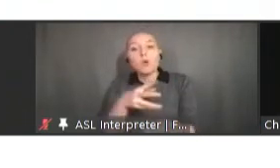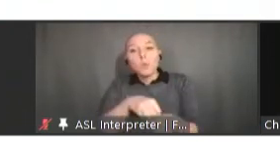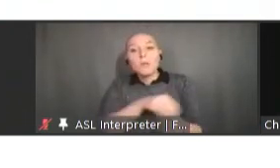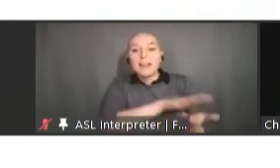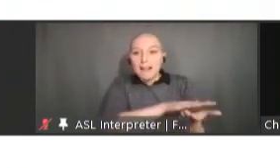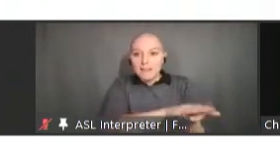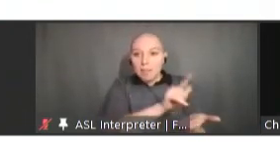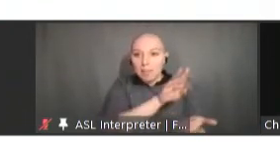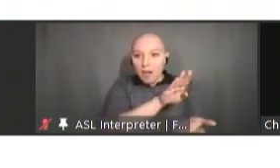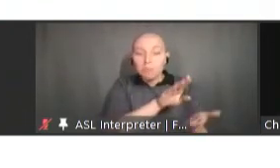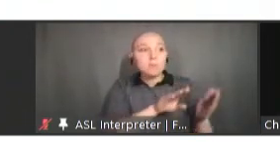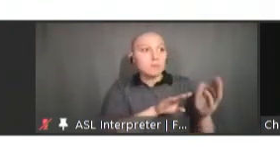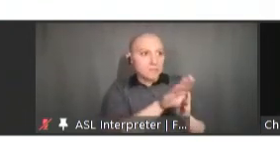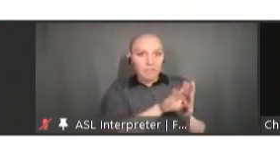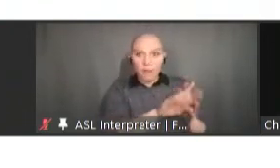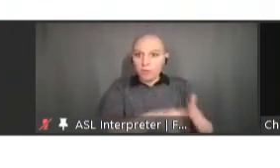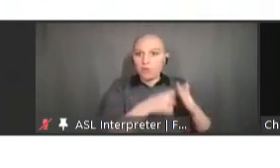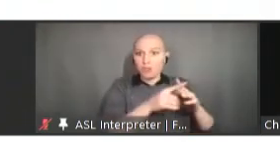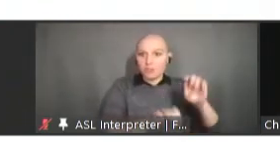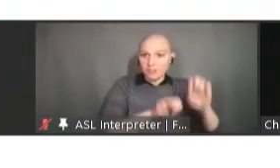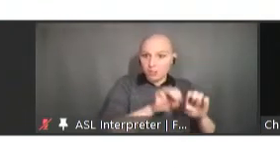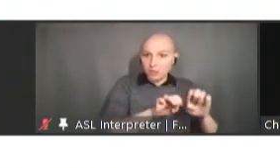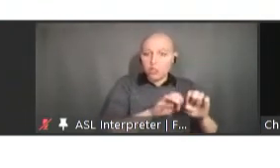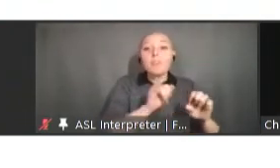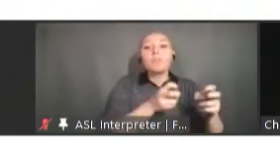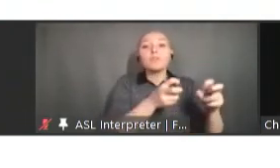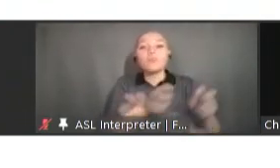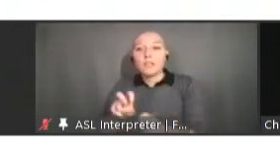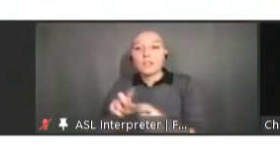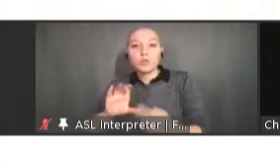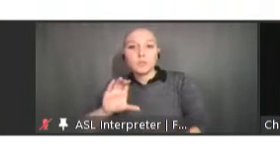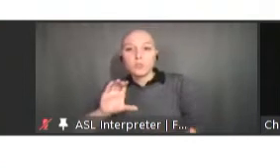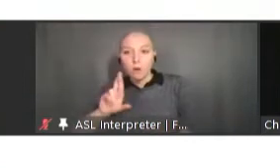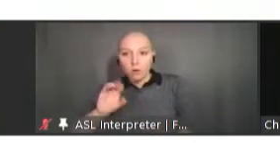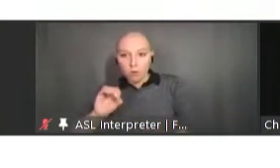that were then tech transferred to CROs to provide additional testing capacity.